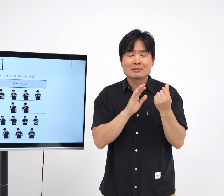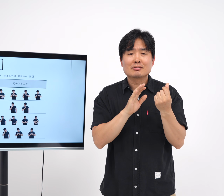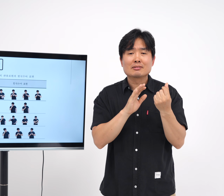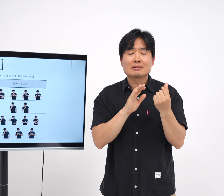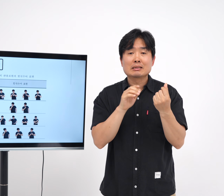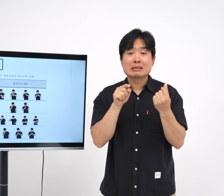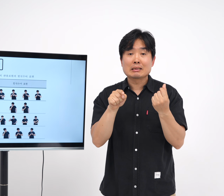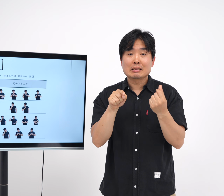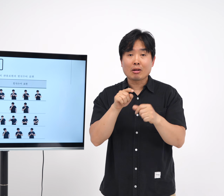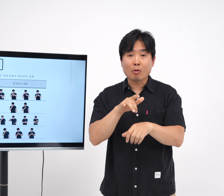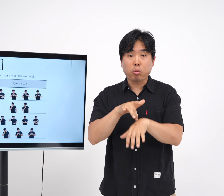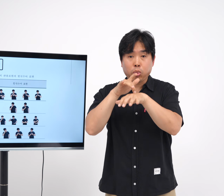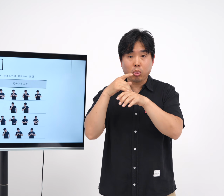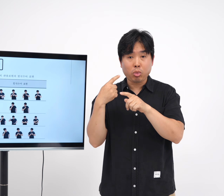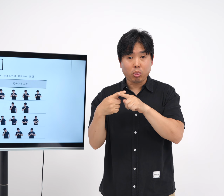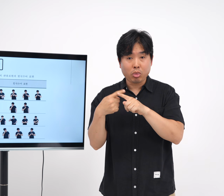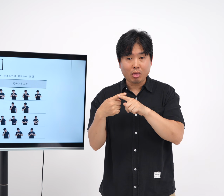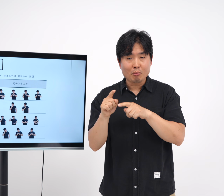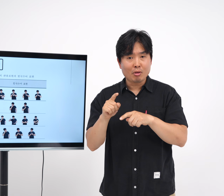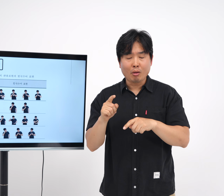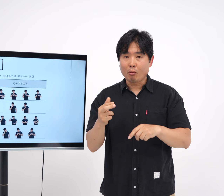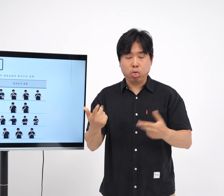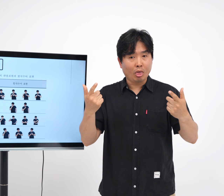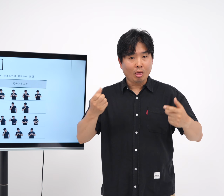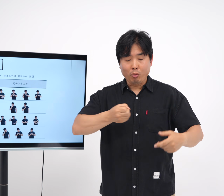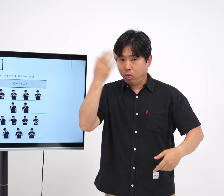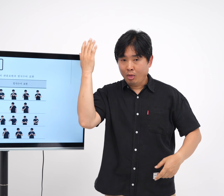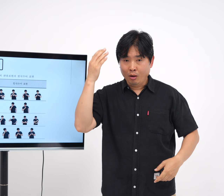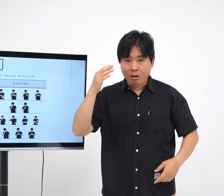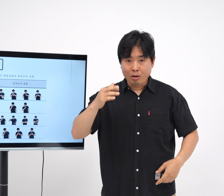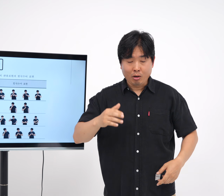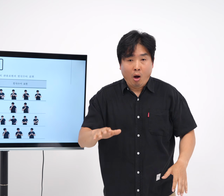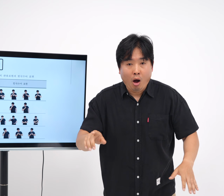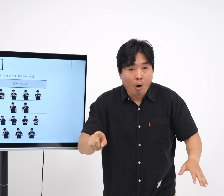Here, it is used when something disappears completely, as in ‘It disappeared’,